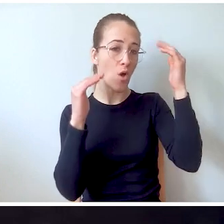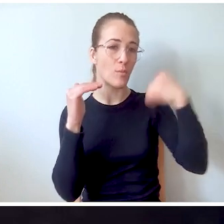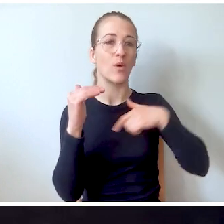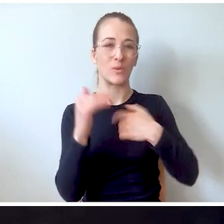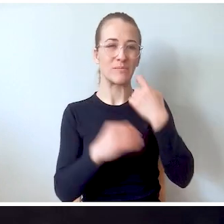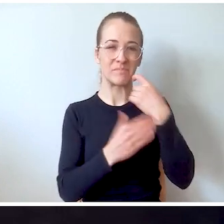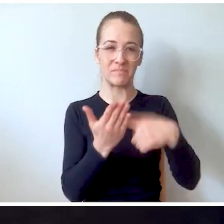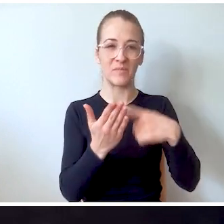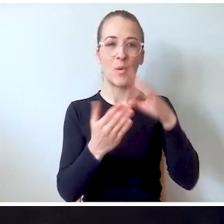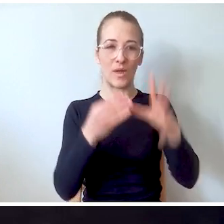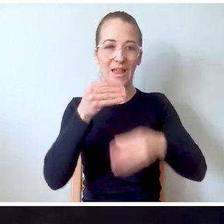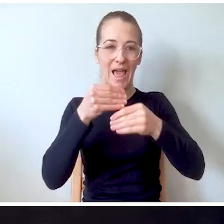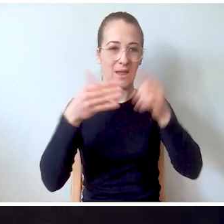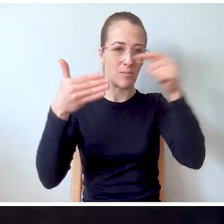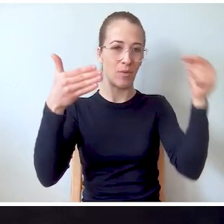in the notes of the podcast .